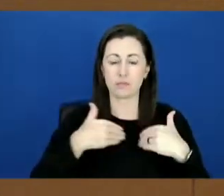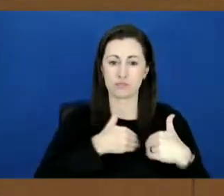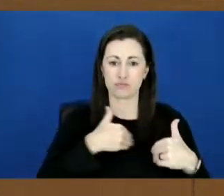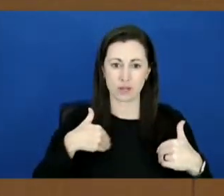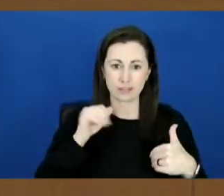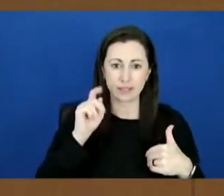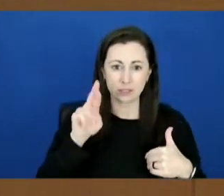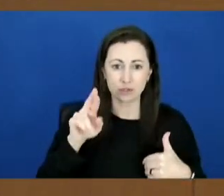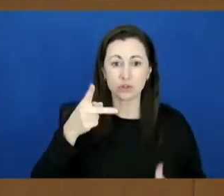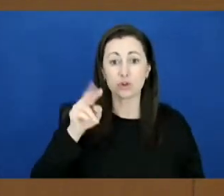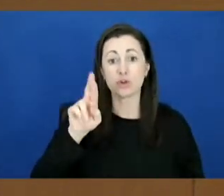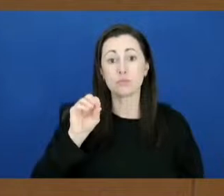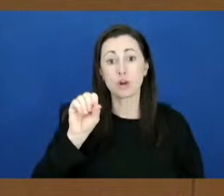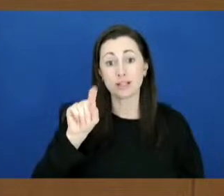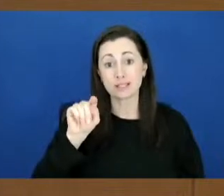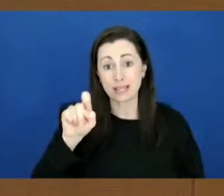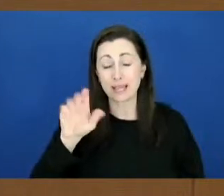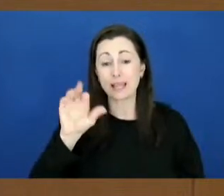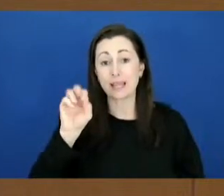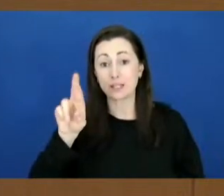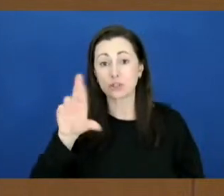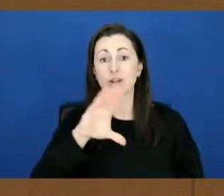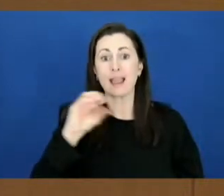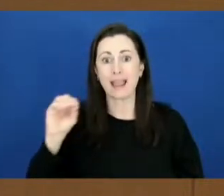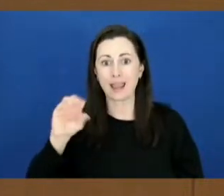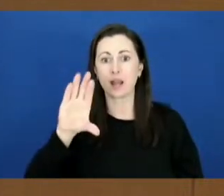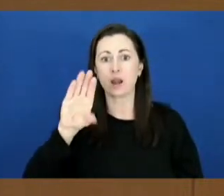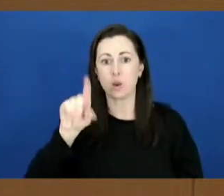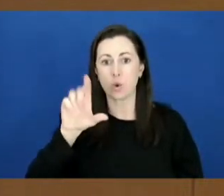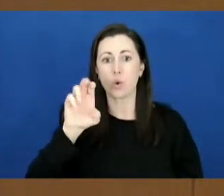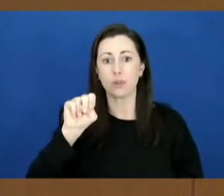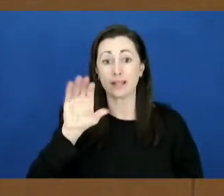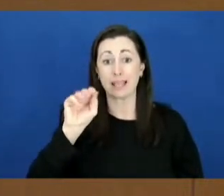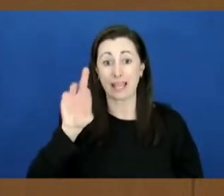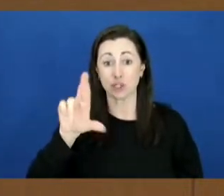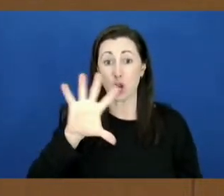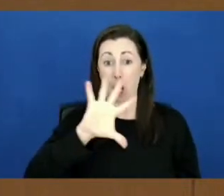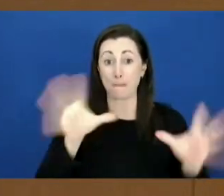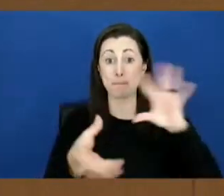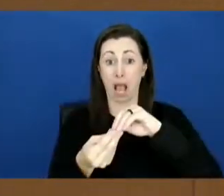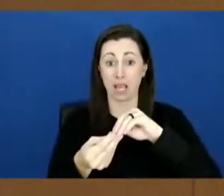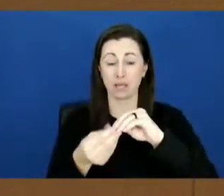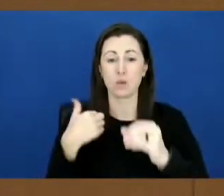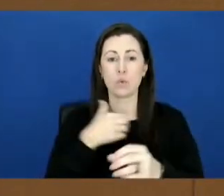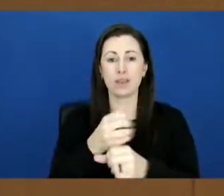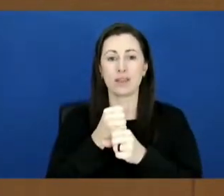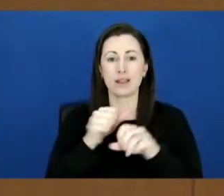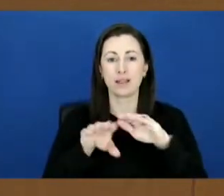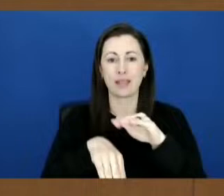LUNG CANCER KILLS MORE PEOPLE THAN BREAST CANCER, PROSTATE